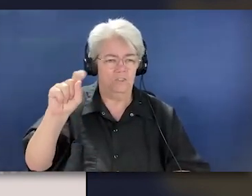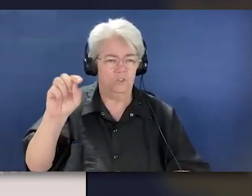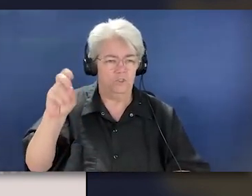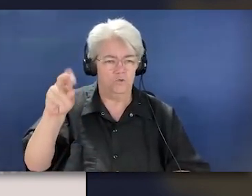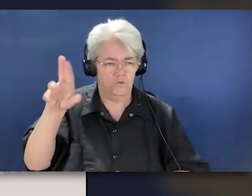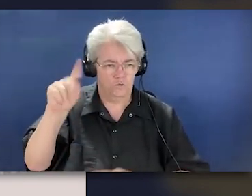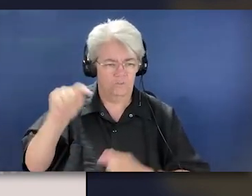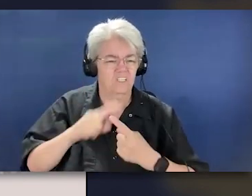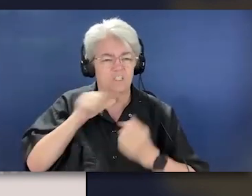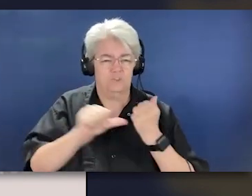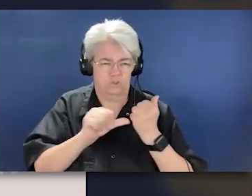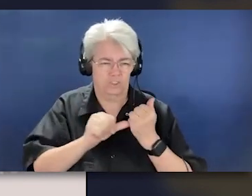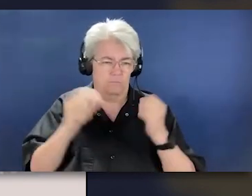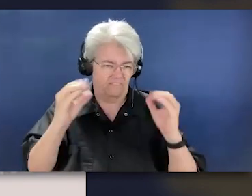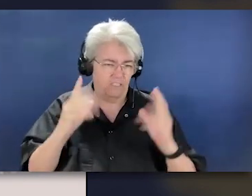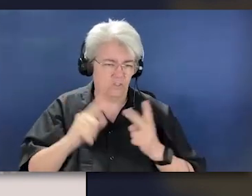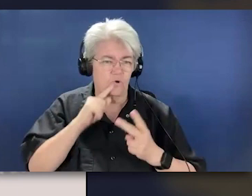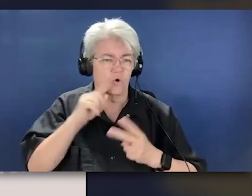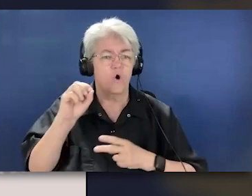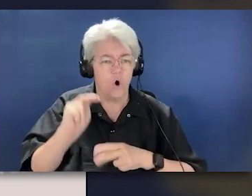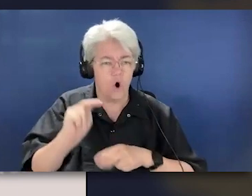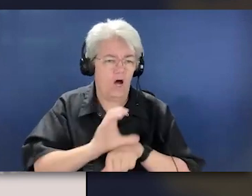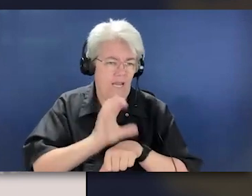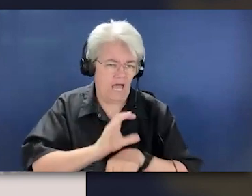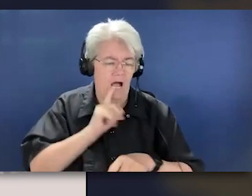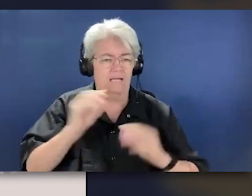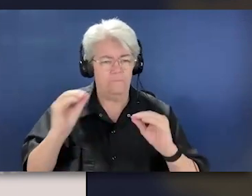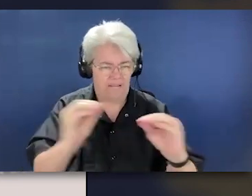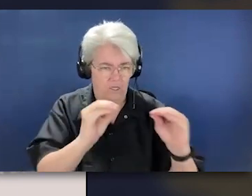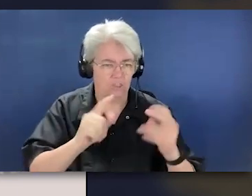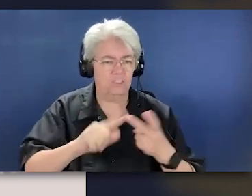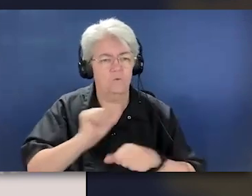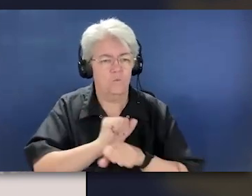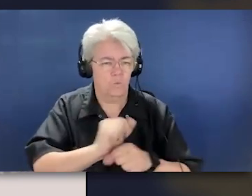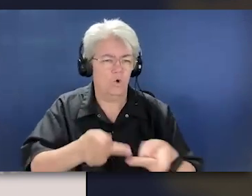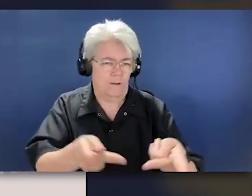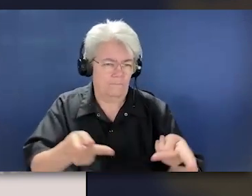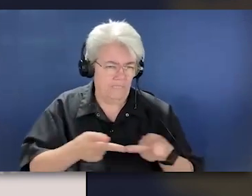professor of online pedagogy and workplace learning at the University of Windsor and